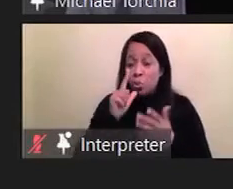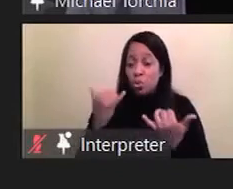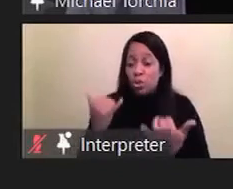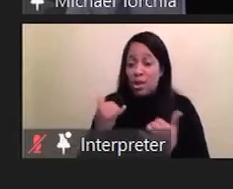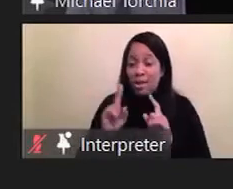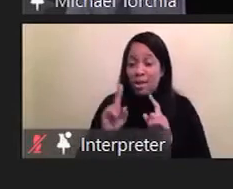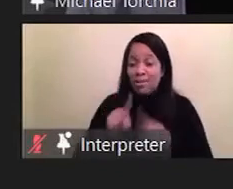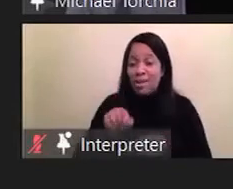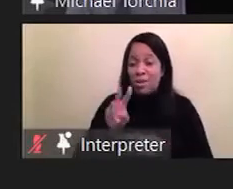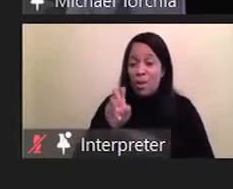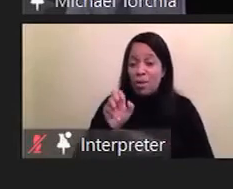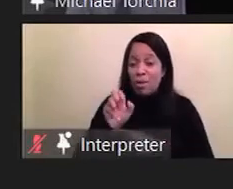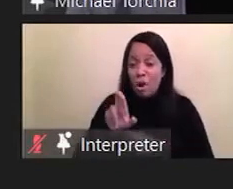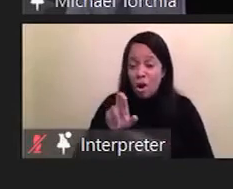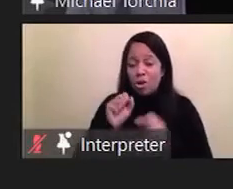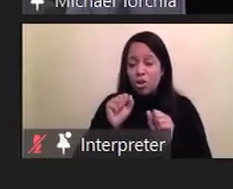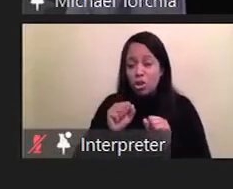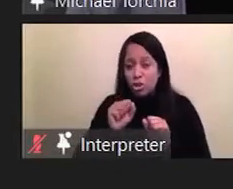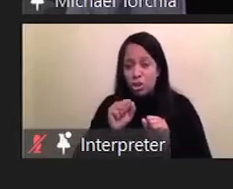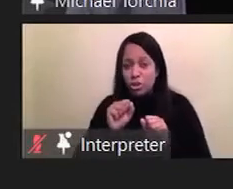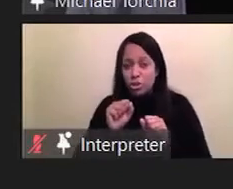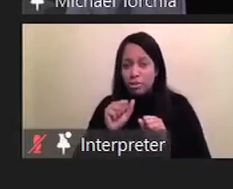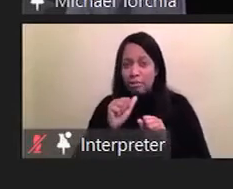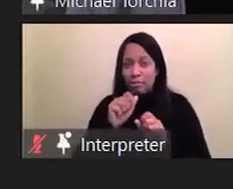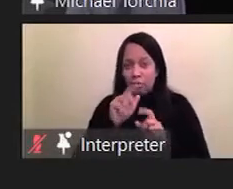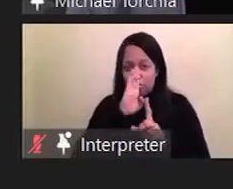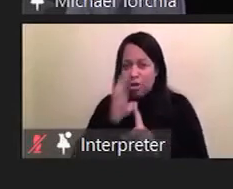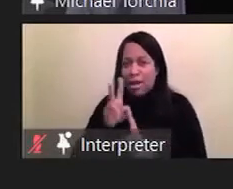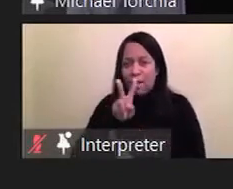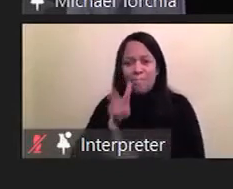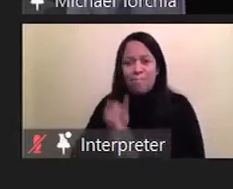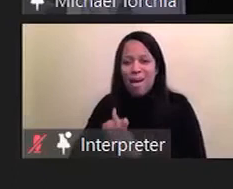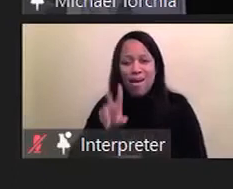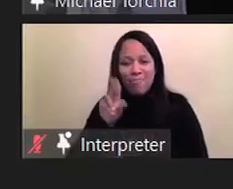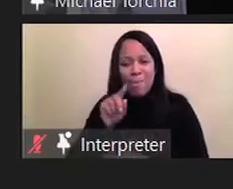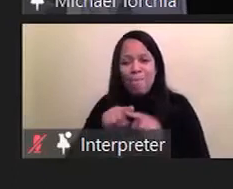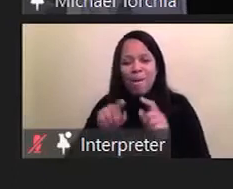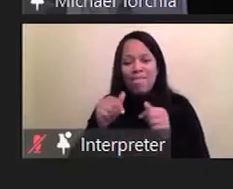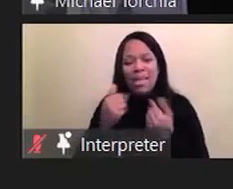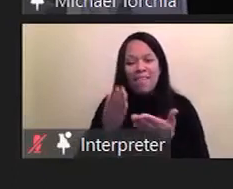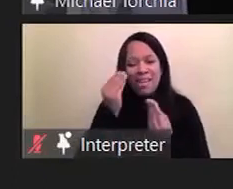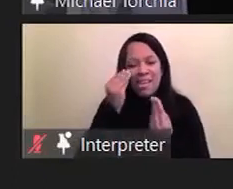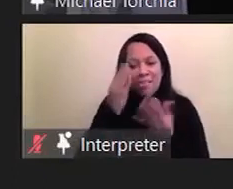But they do give us a useful behind-the-curtain look at sample situations that might be similar to ones